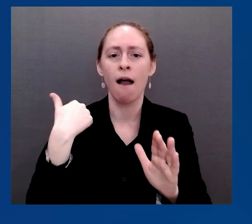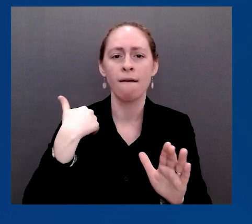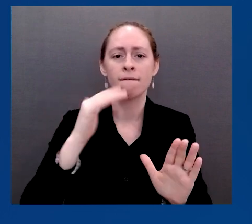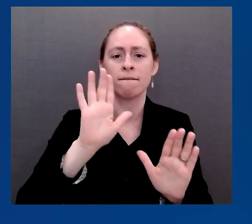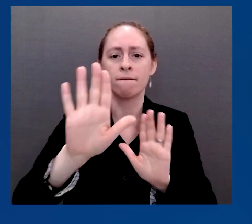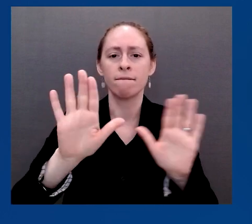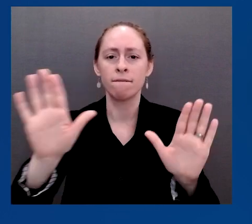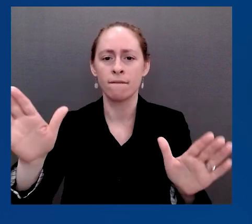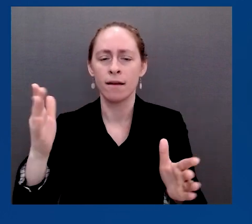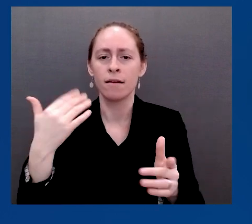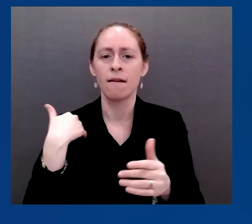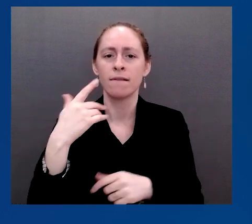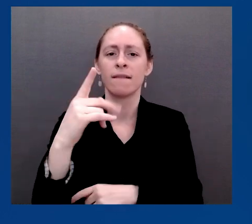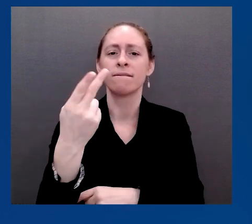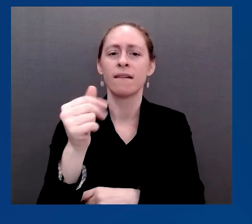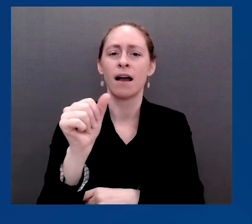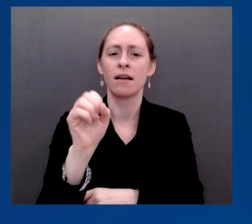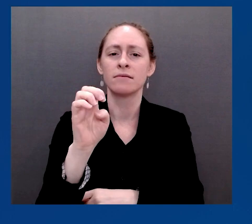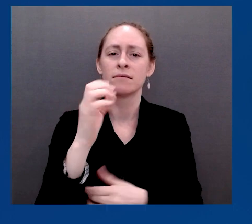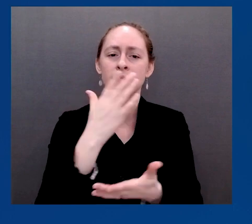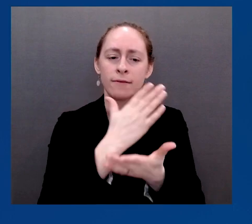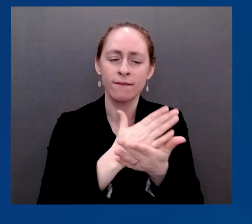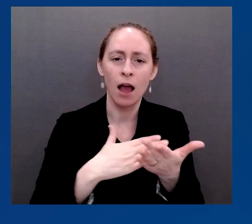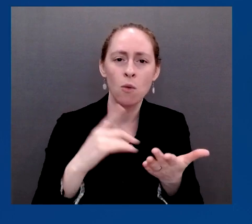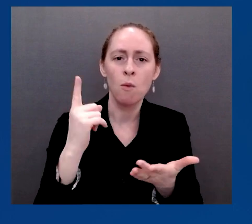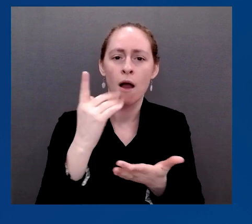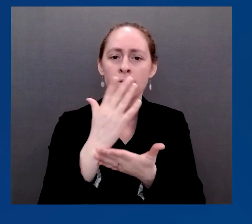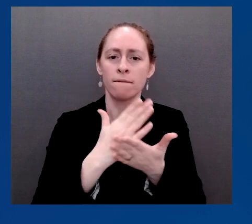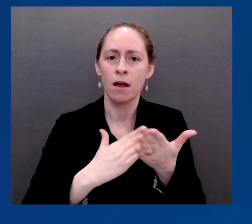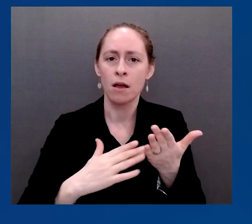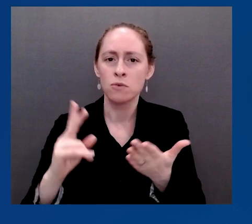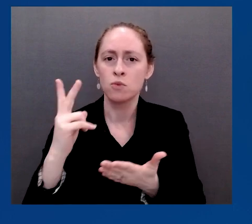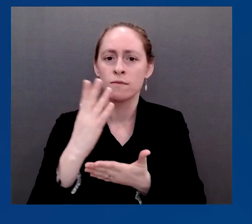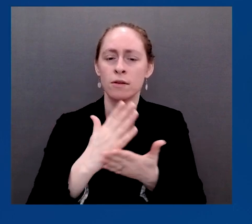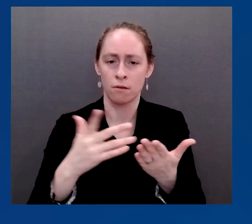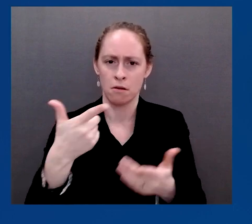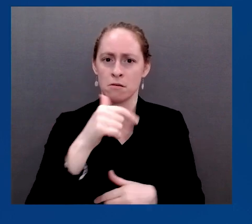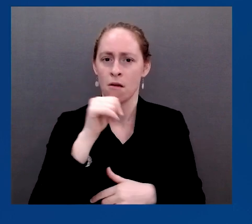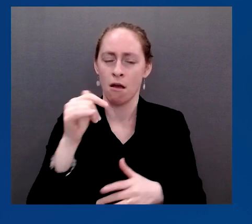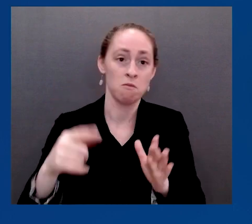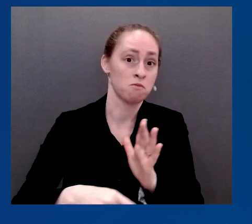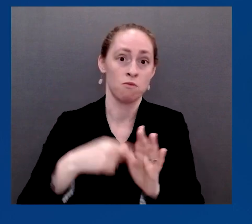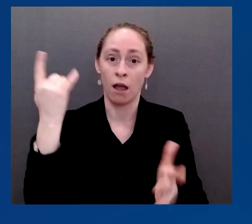And so, what I would say is: Again, they have to be done at the local level. But I'm really encouraged that cases